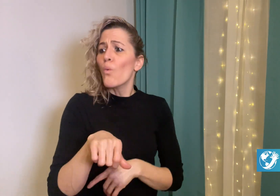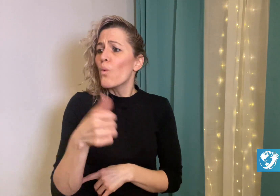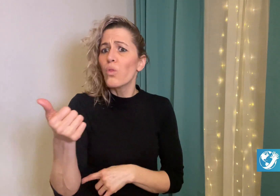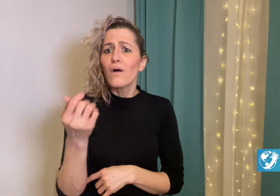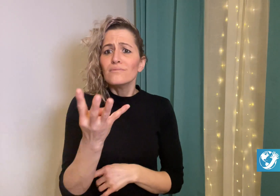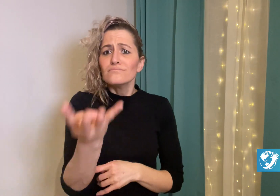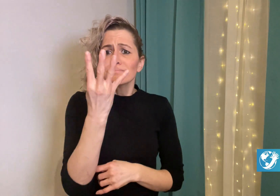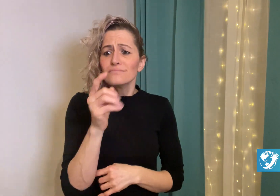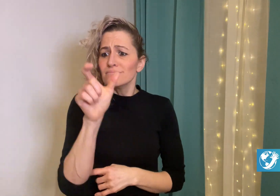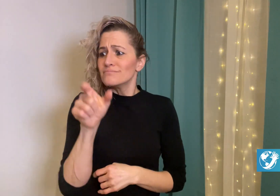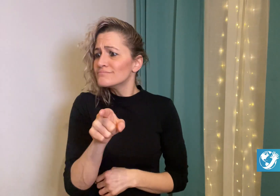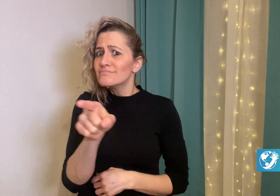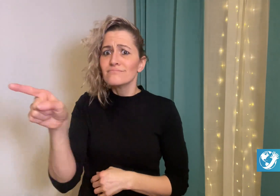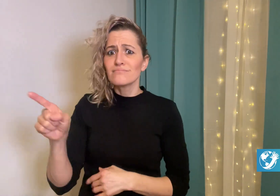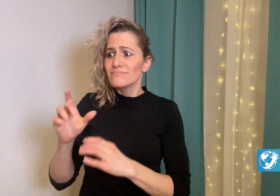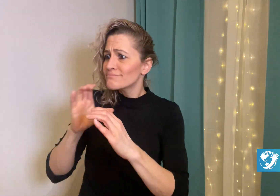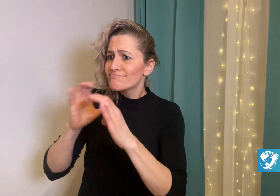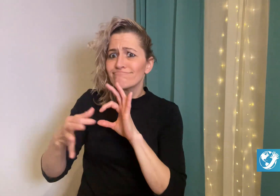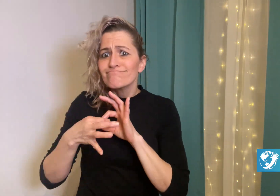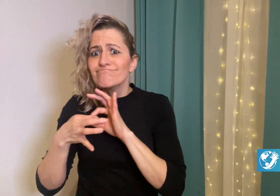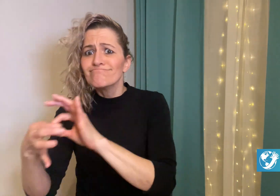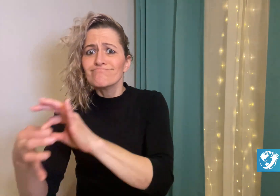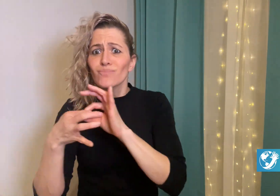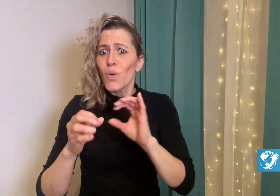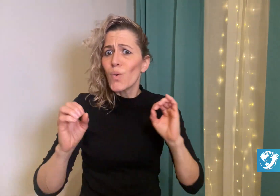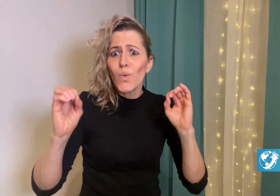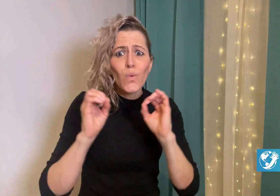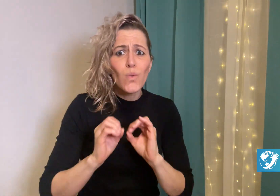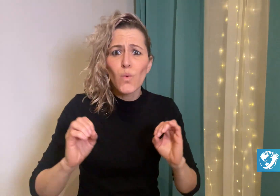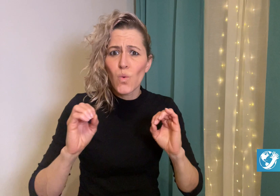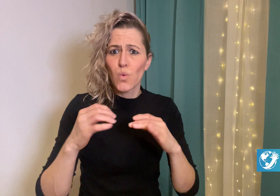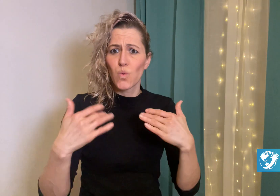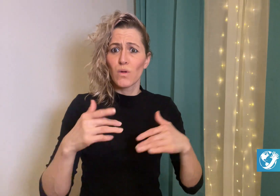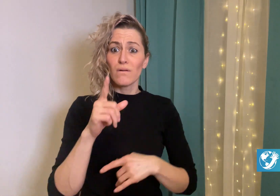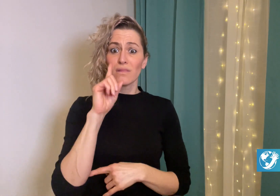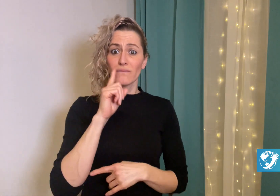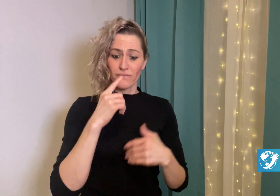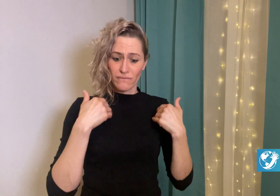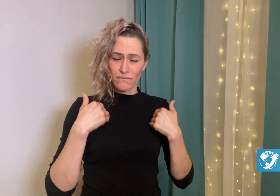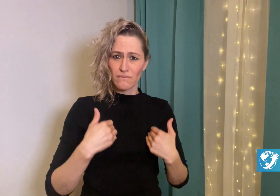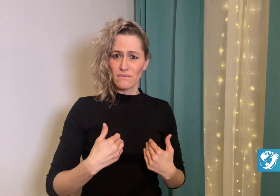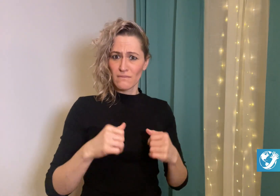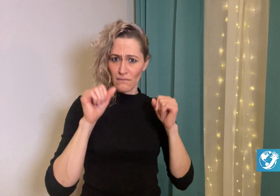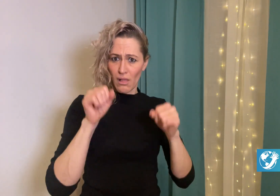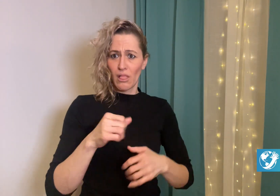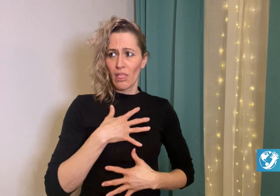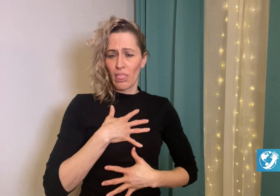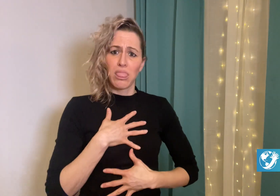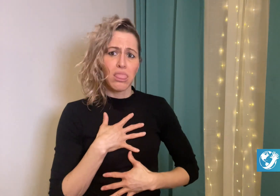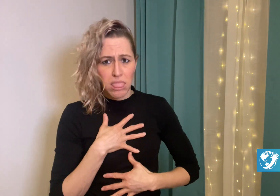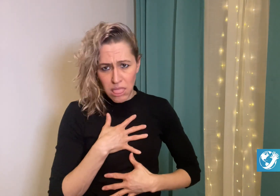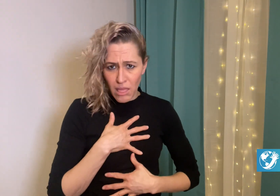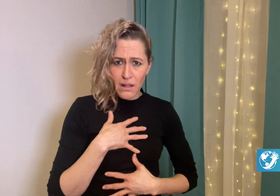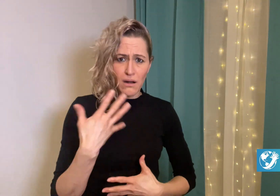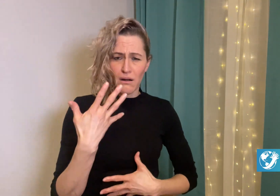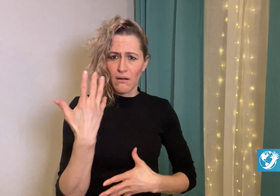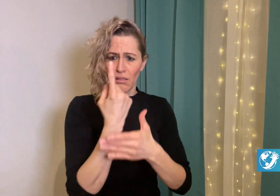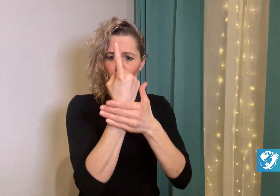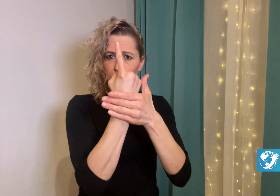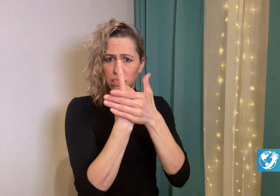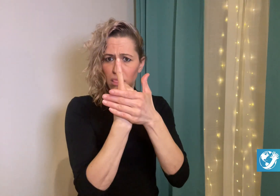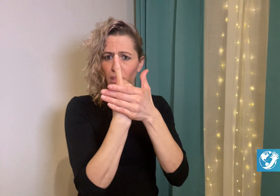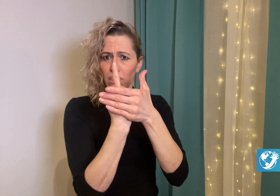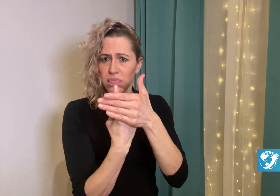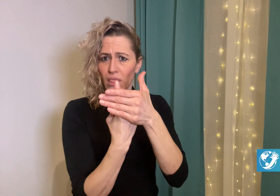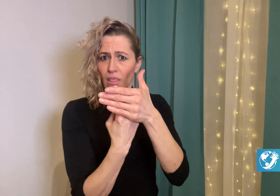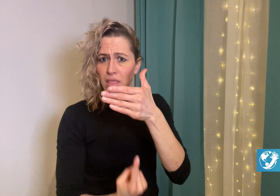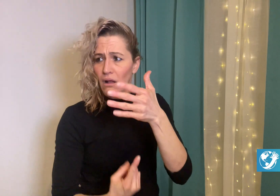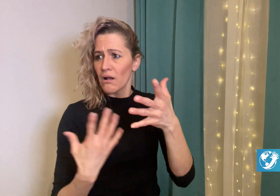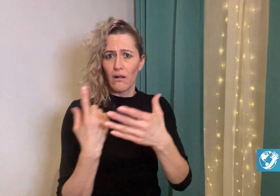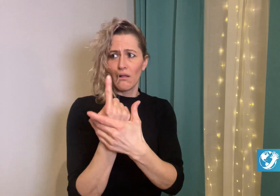connect with other prisoners could lead to feelings